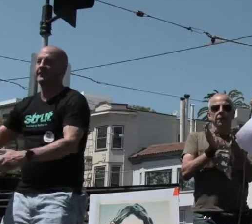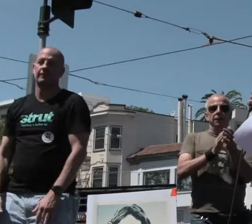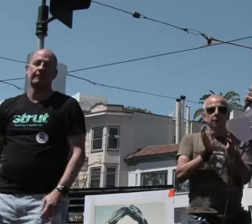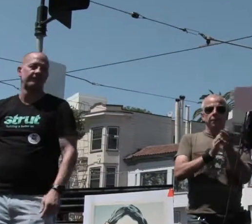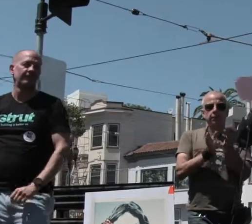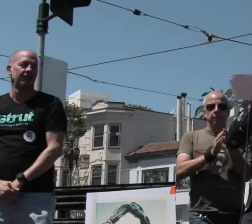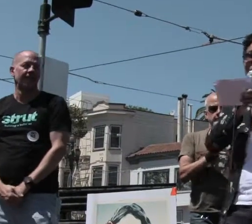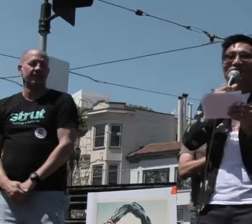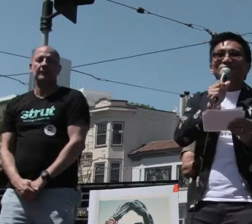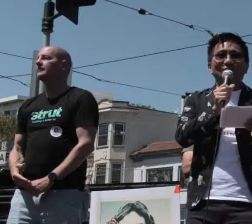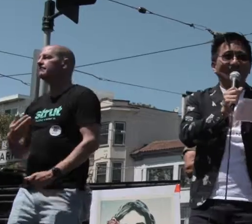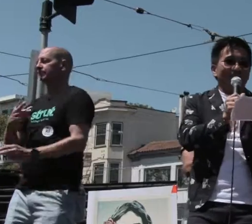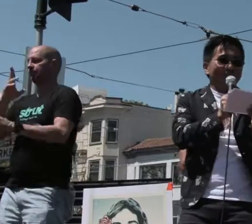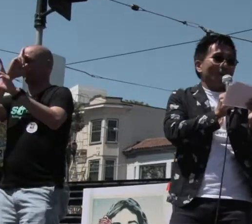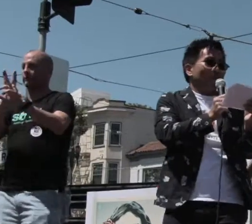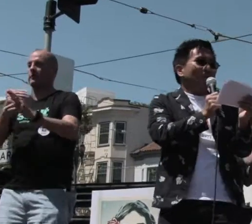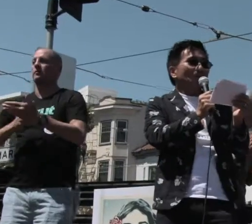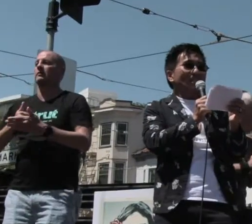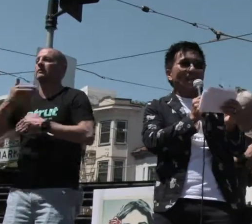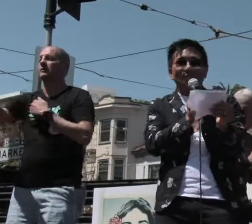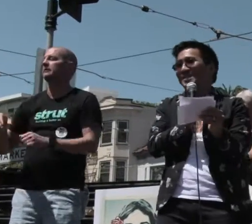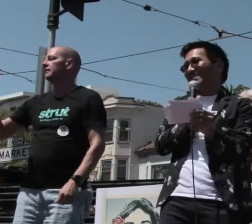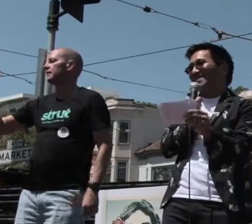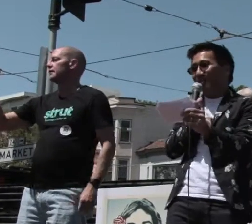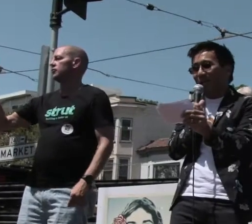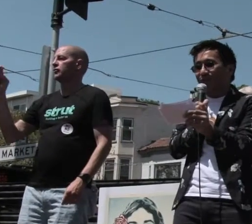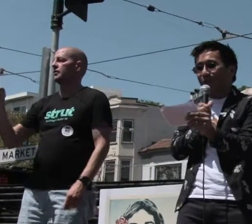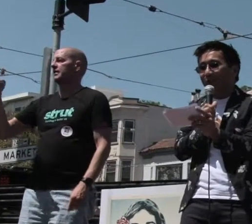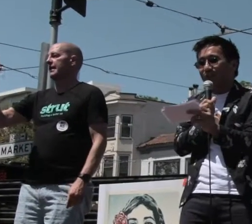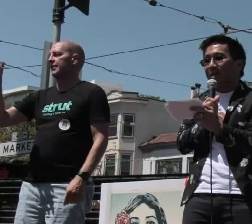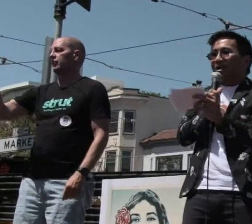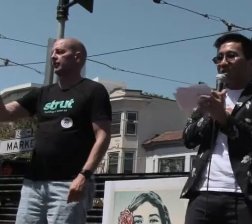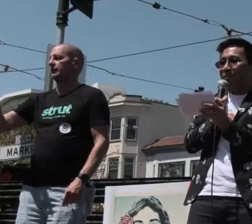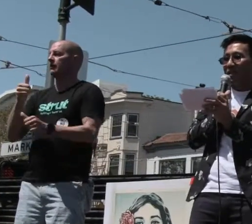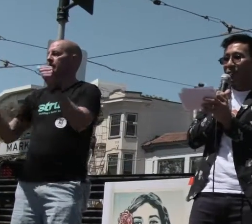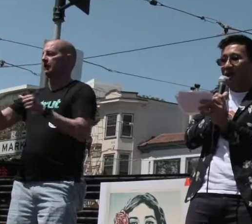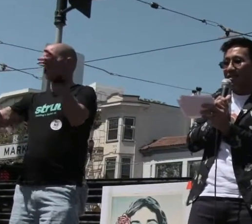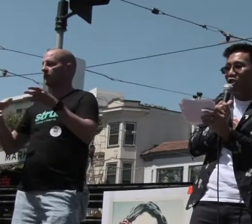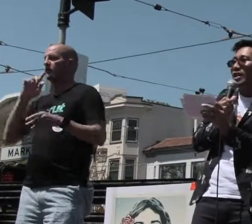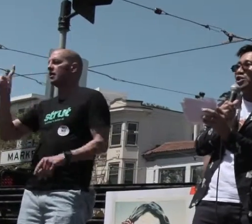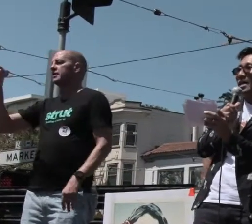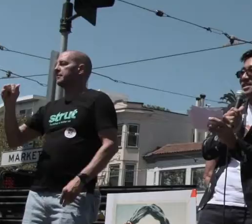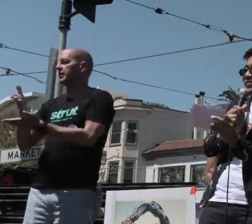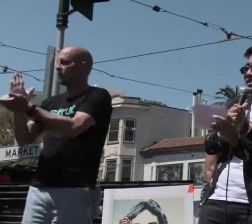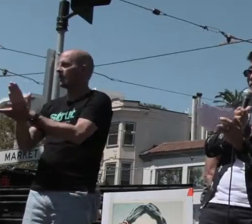I have the honor of introducing next up Susan Henderson, executive director, Disability Rights Education and Defense Fund